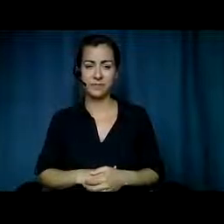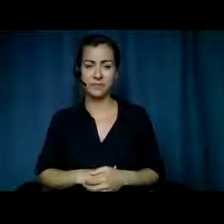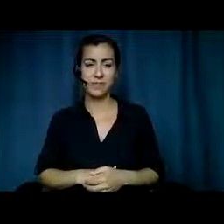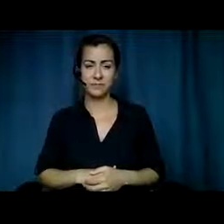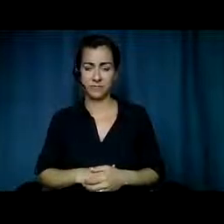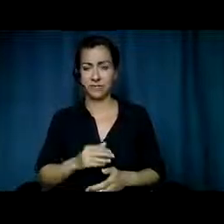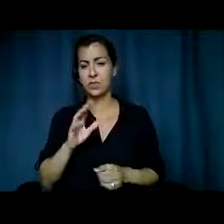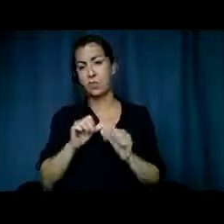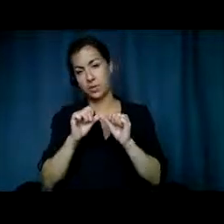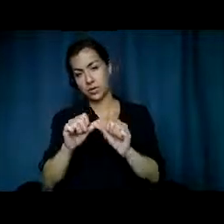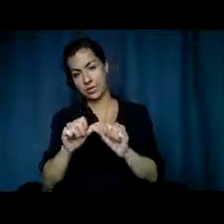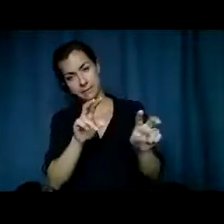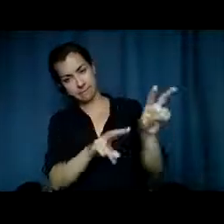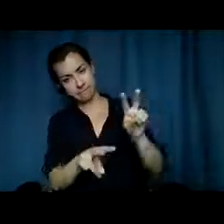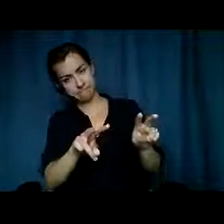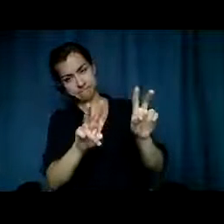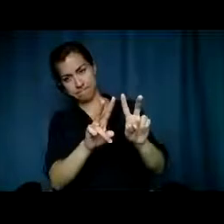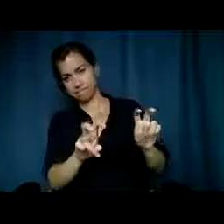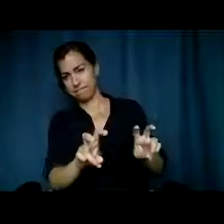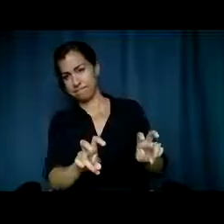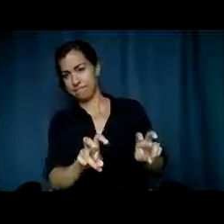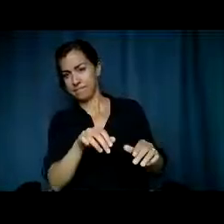Service providers can help people. If you're